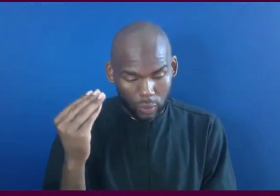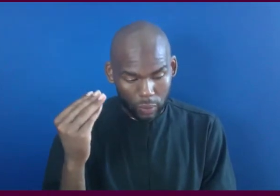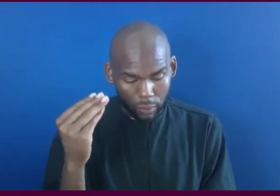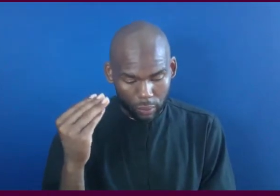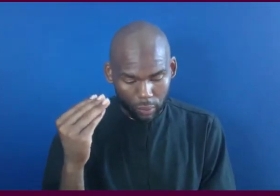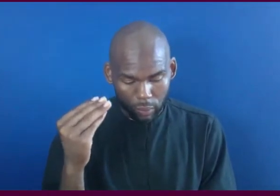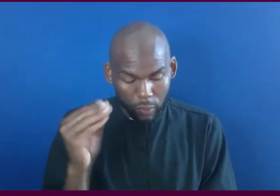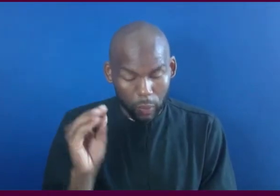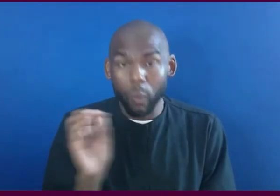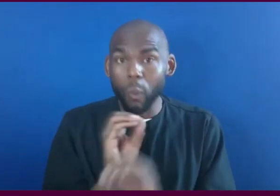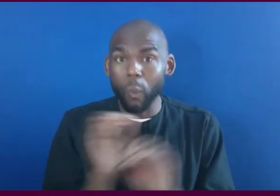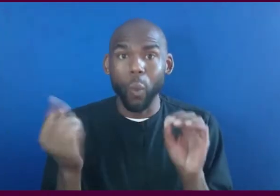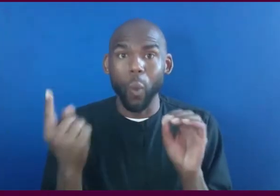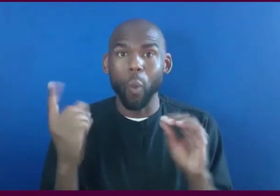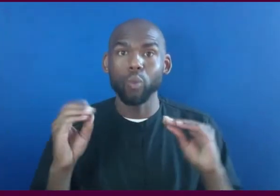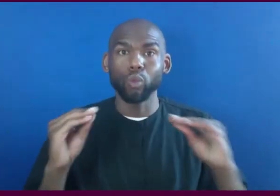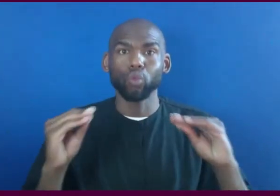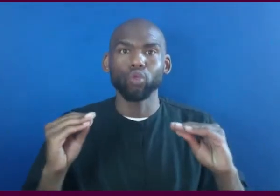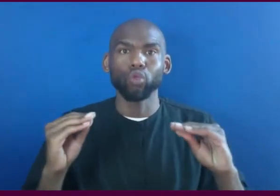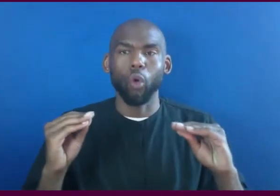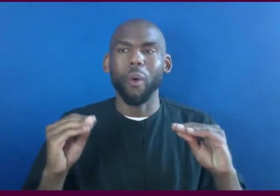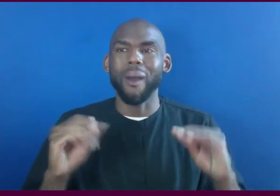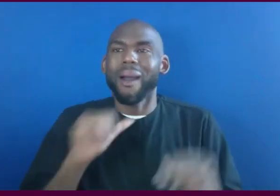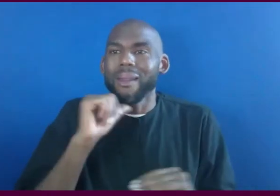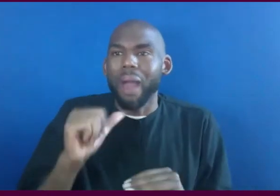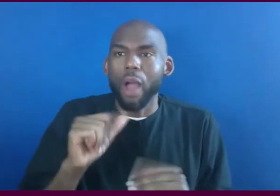no one's taught how not to be ableist.